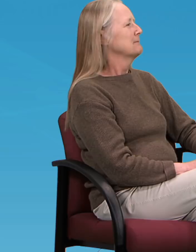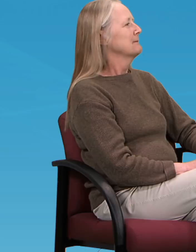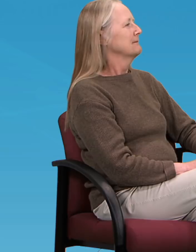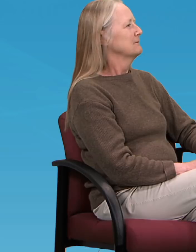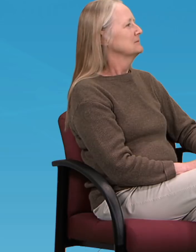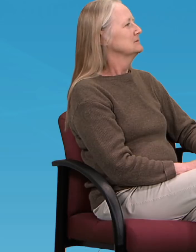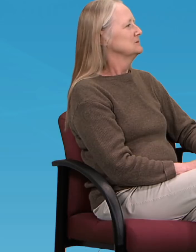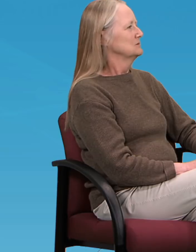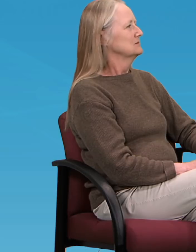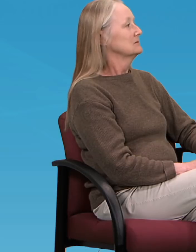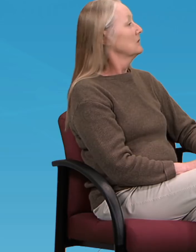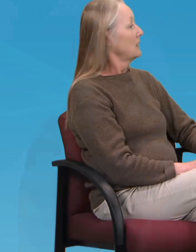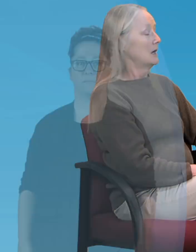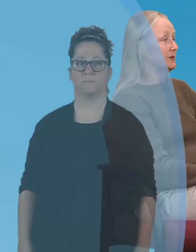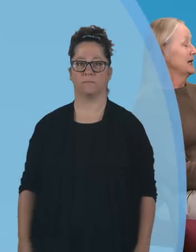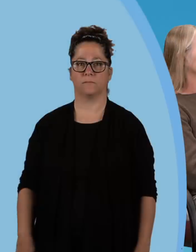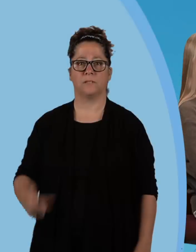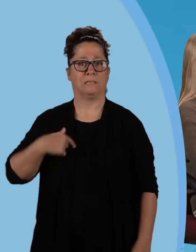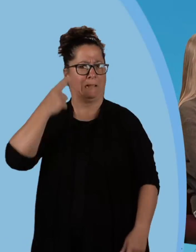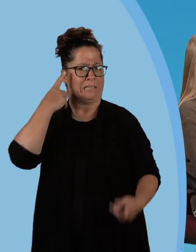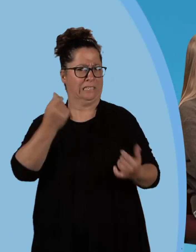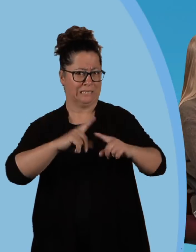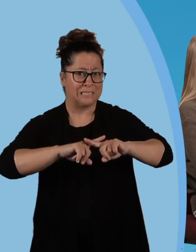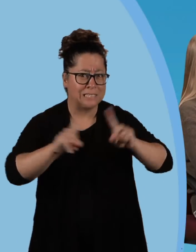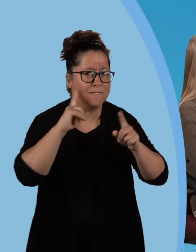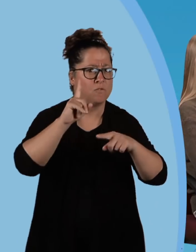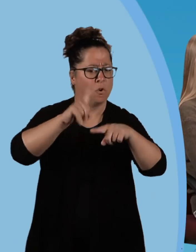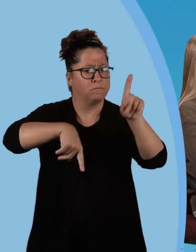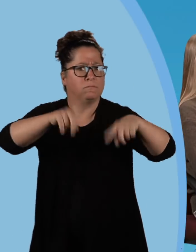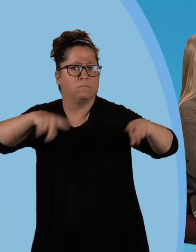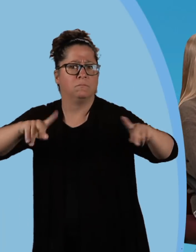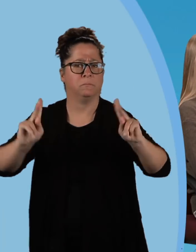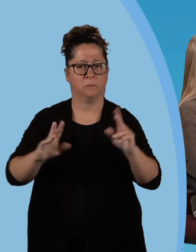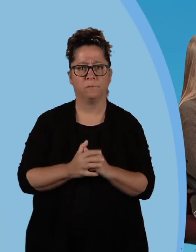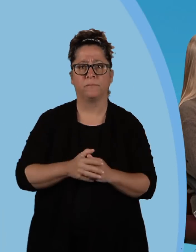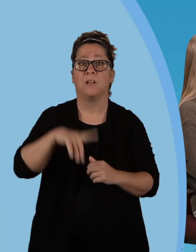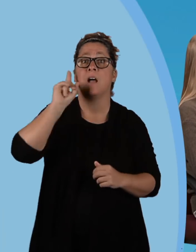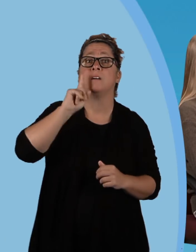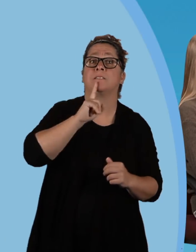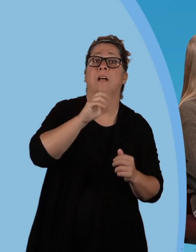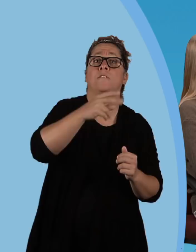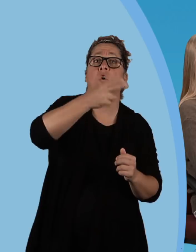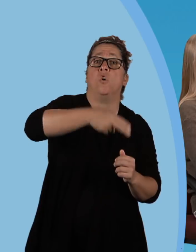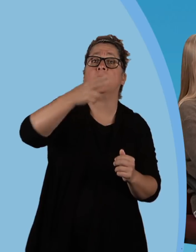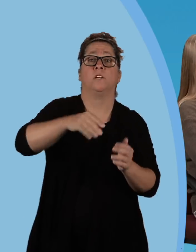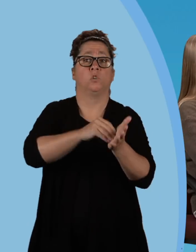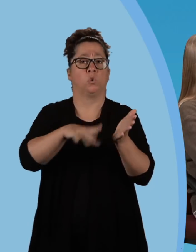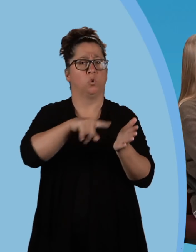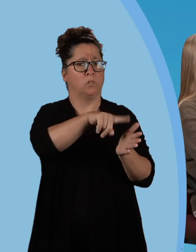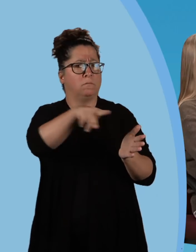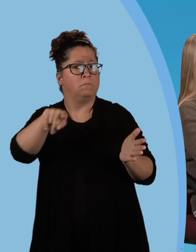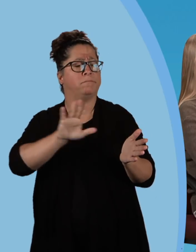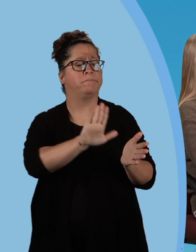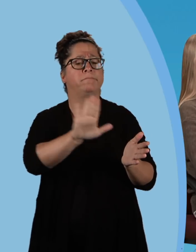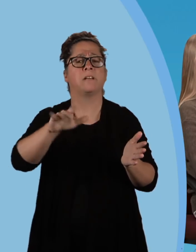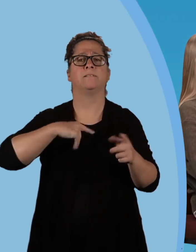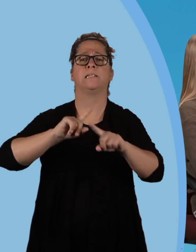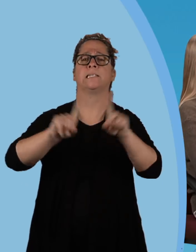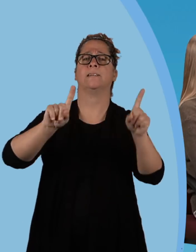It's different for everyone, I guess. I think it is different for everybody. Deaf and hard of hearing kids represent a range of different kinds